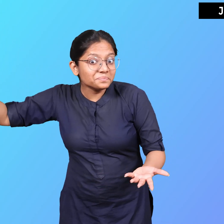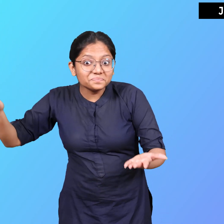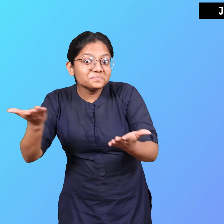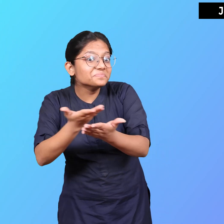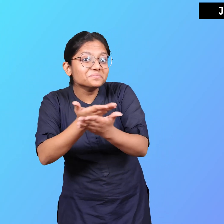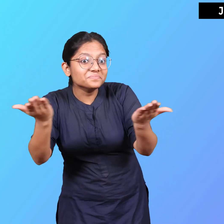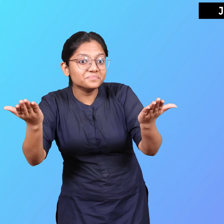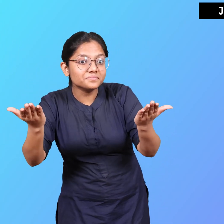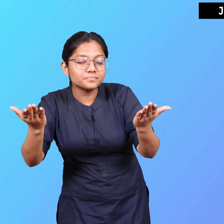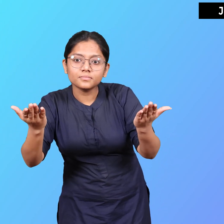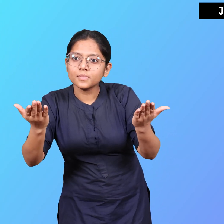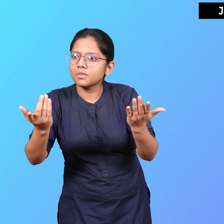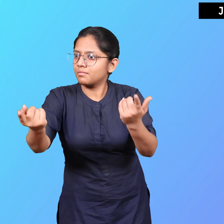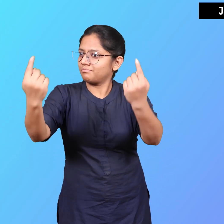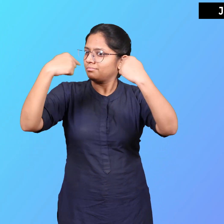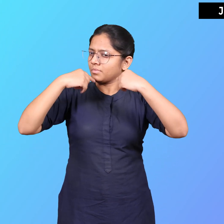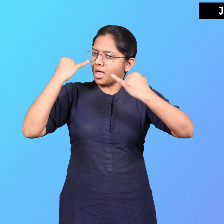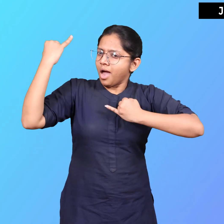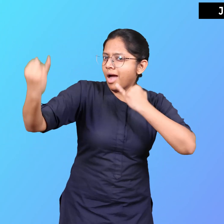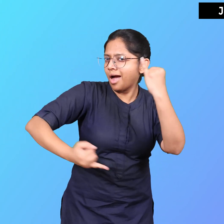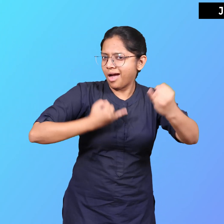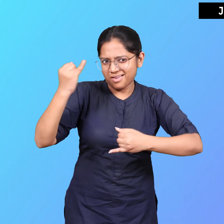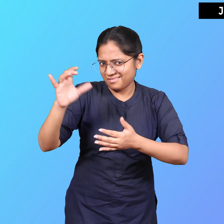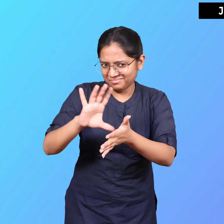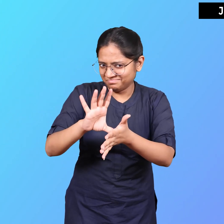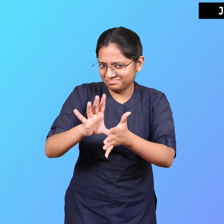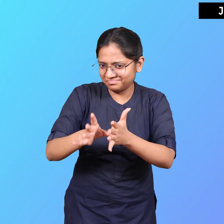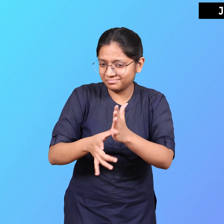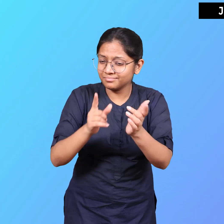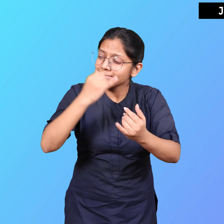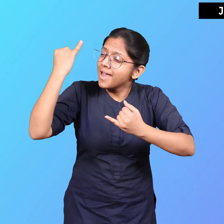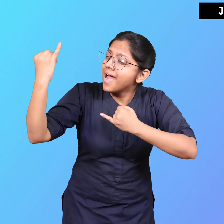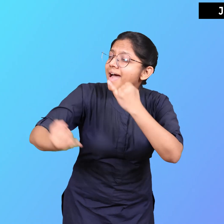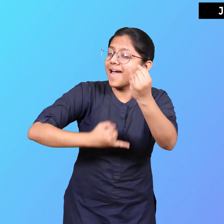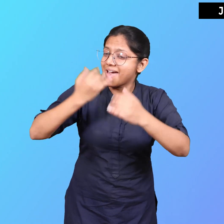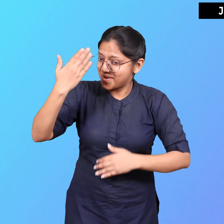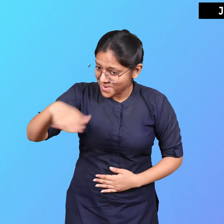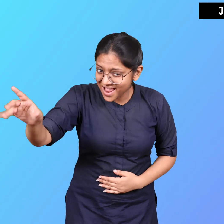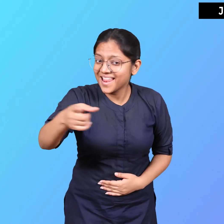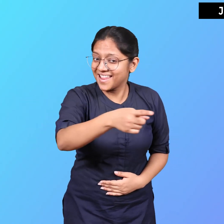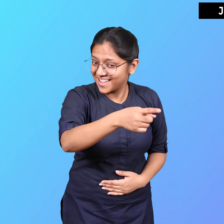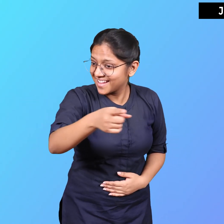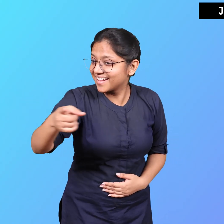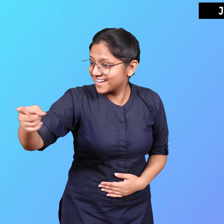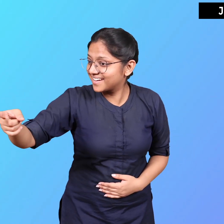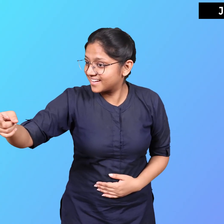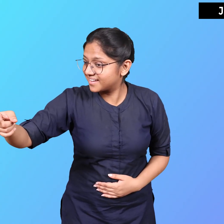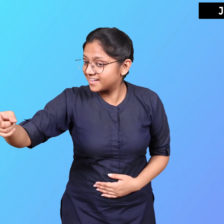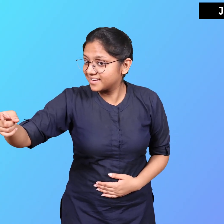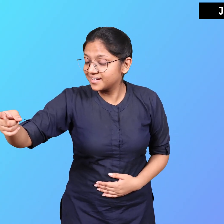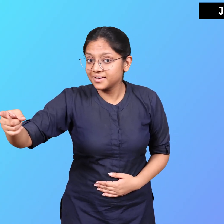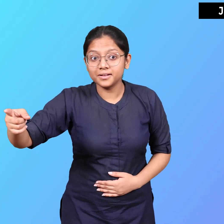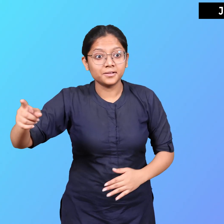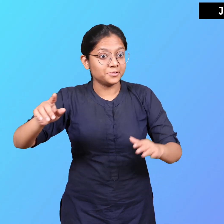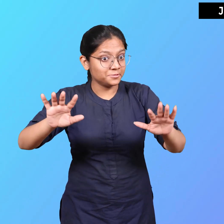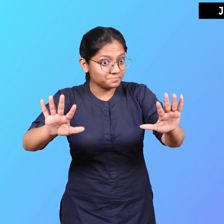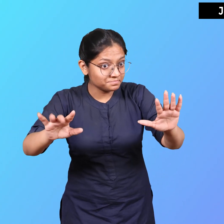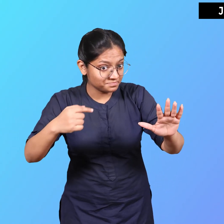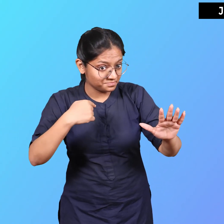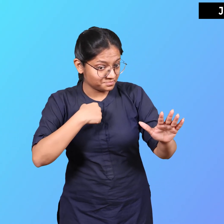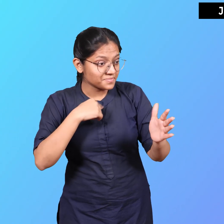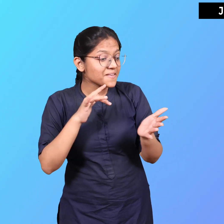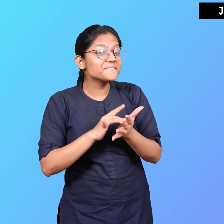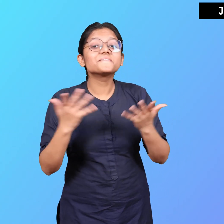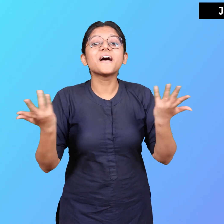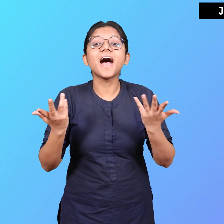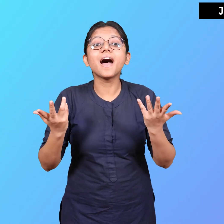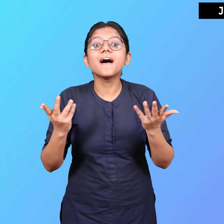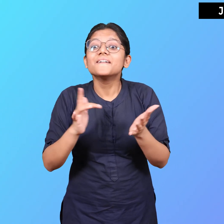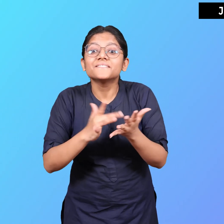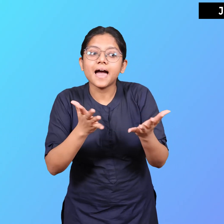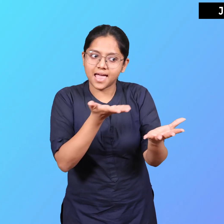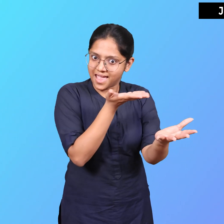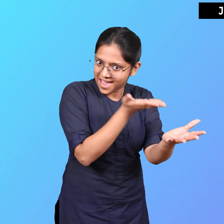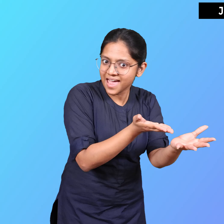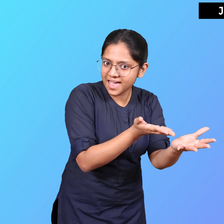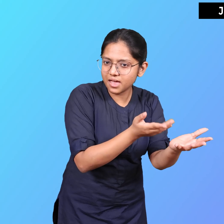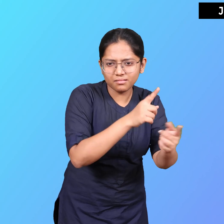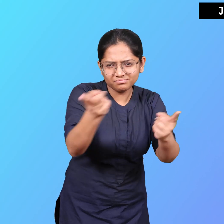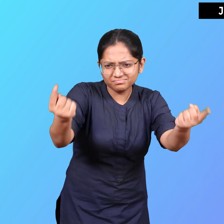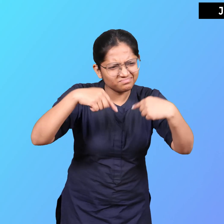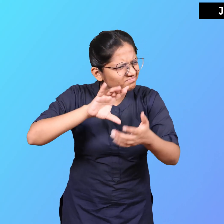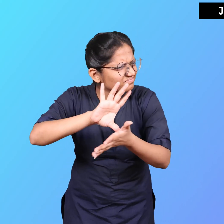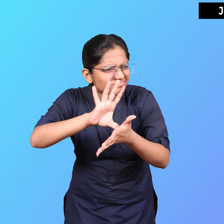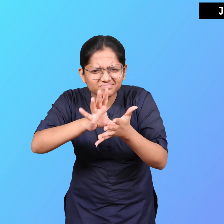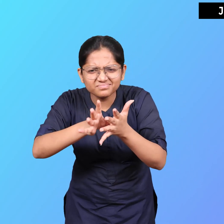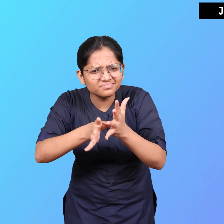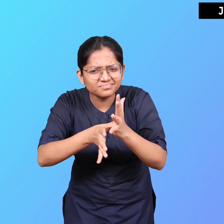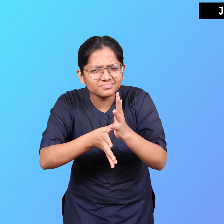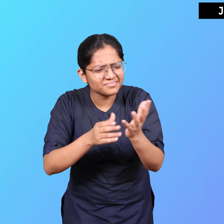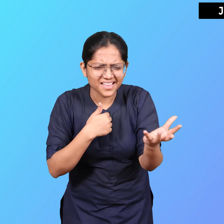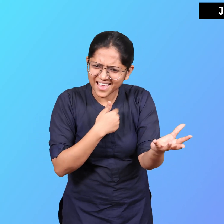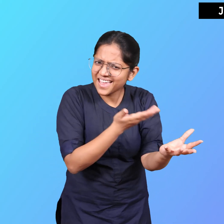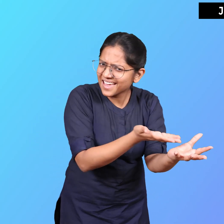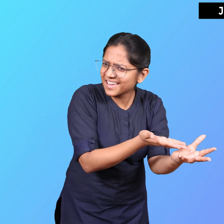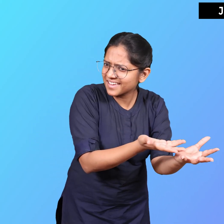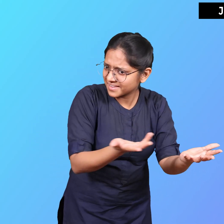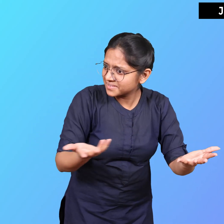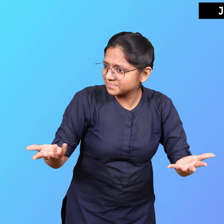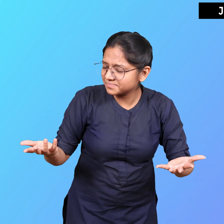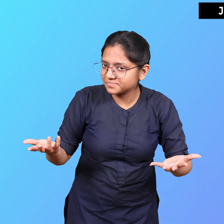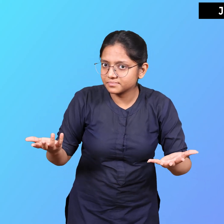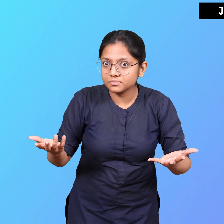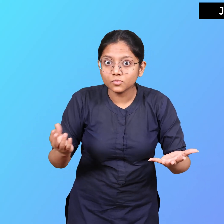You will look for me, but you will not find me. And you cannot come where I am.”